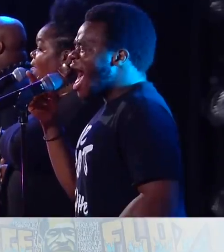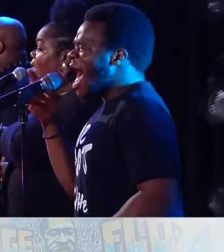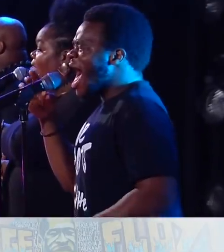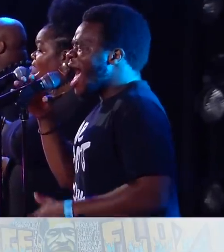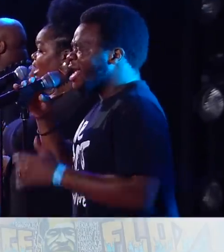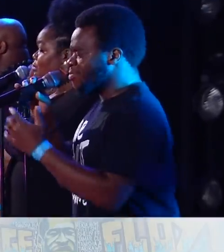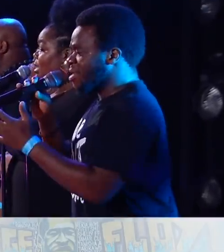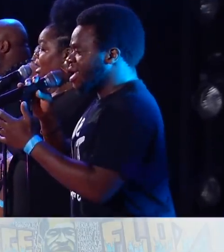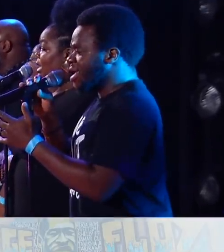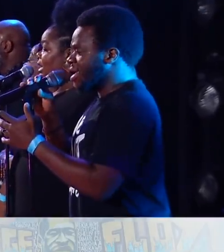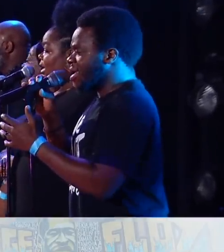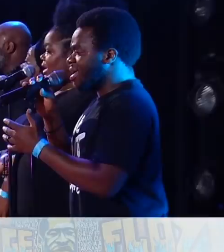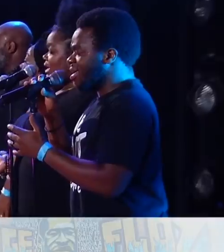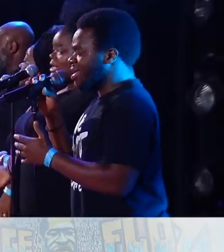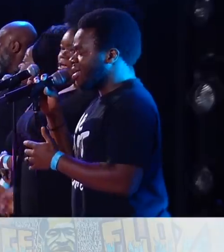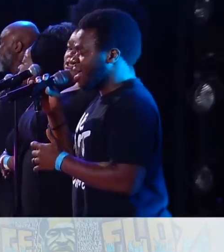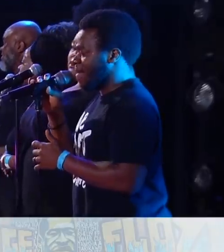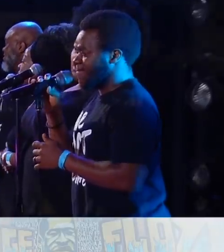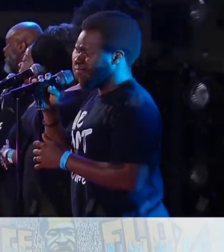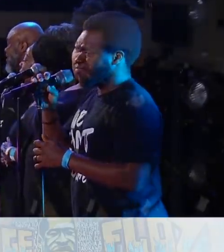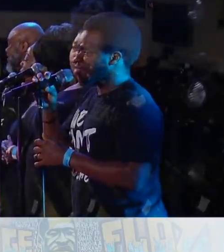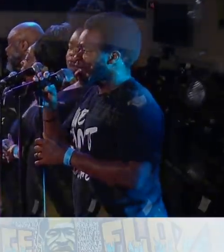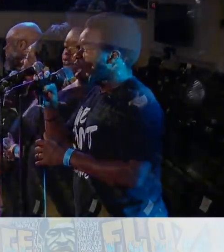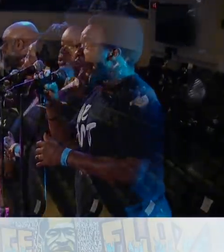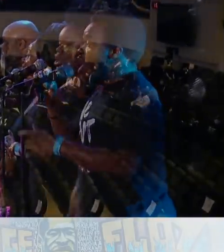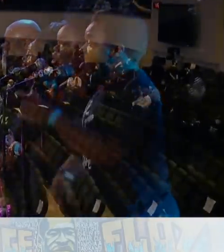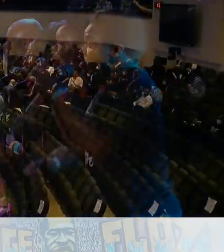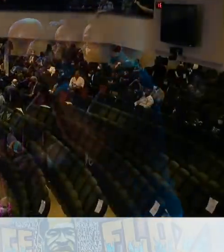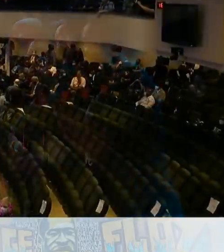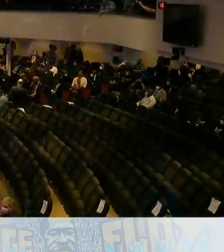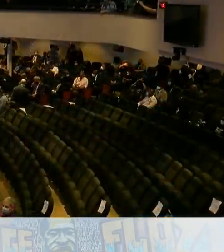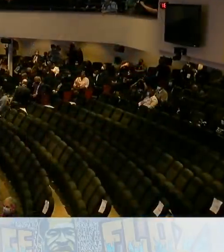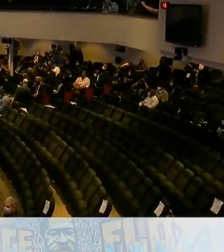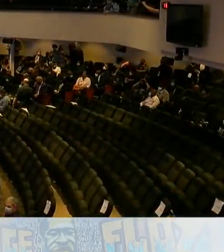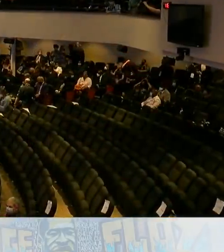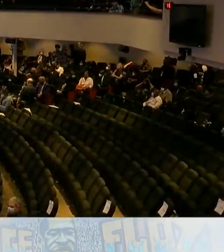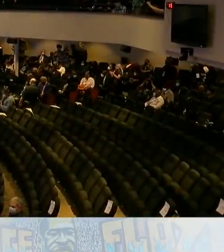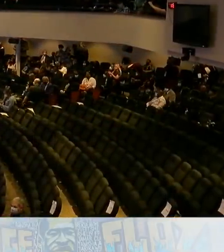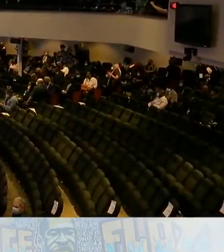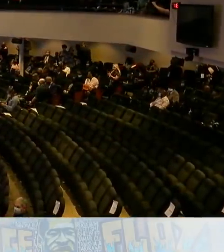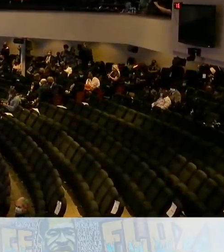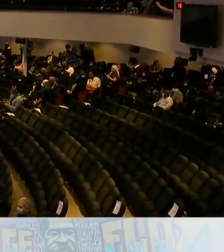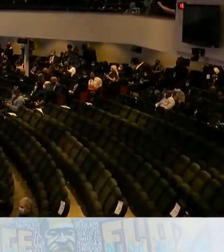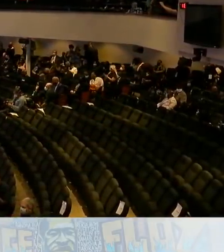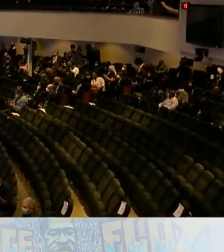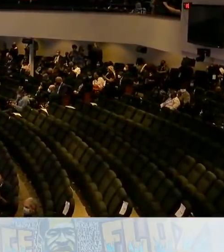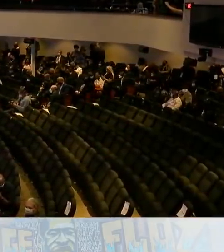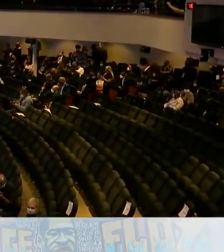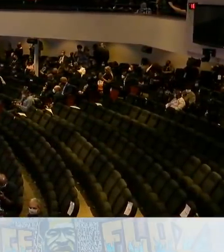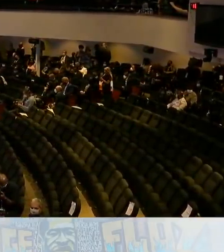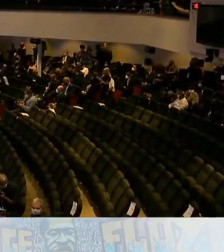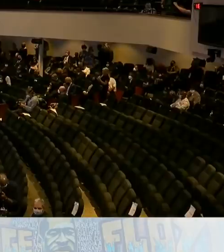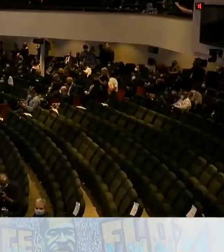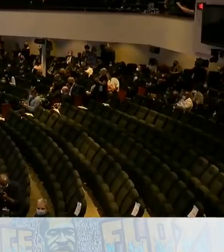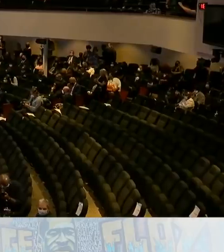I'M SO GLAD HE SHALL HIDE ME